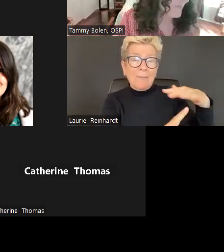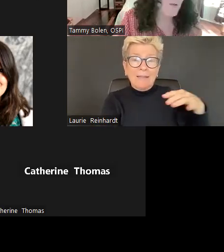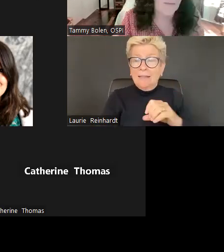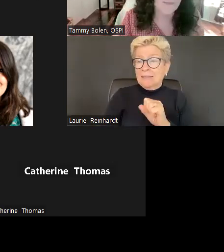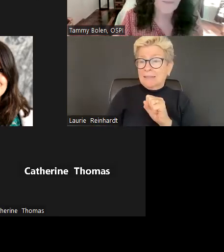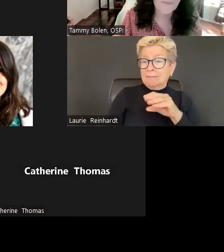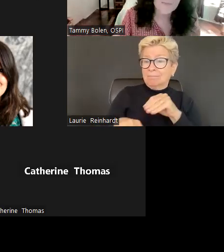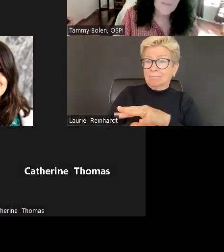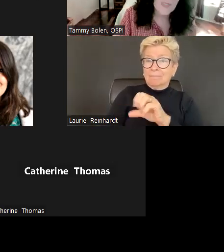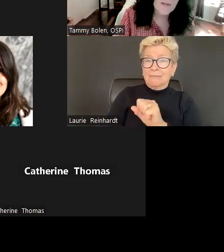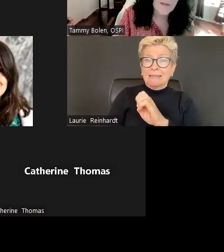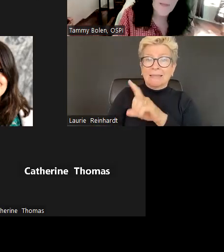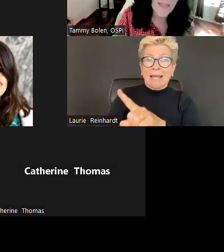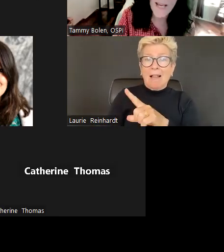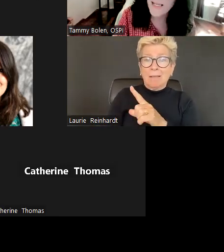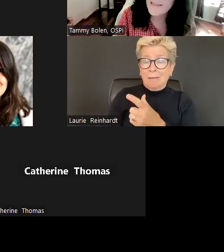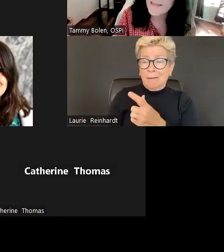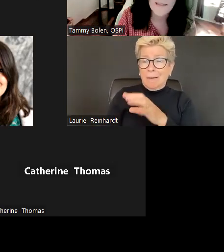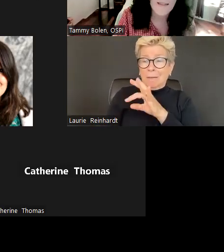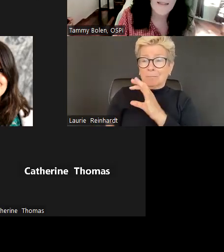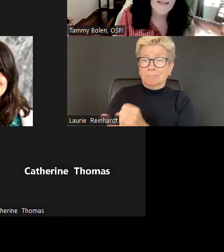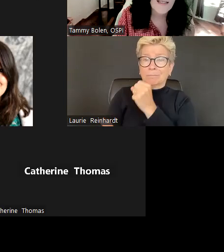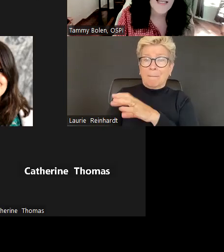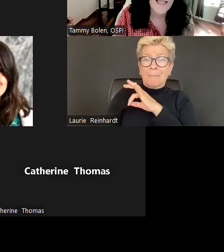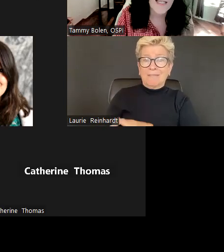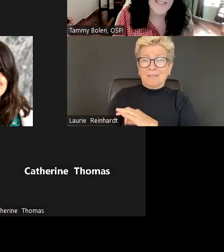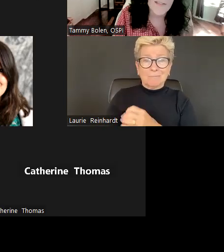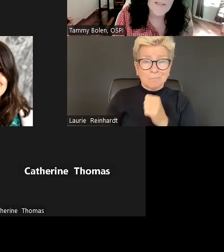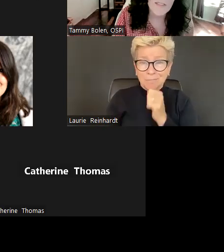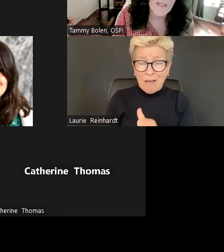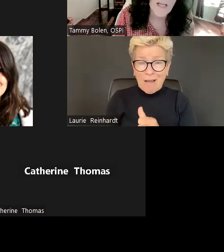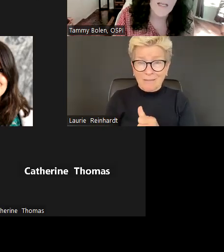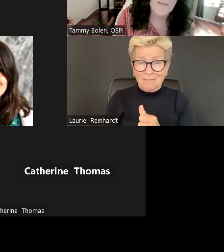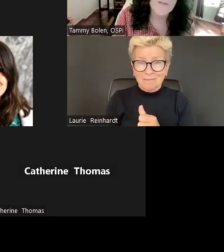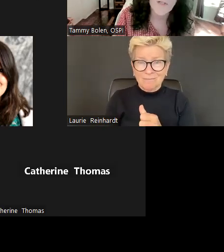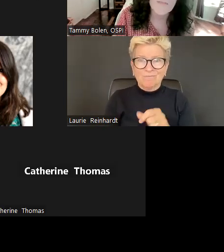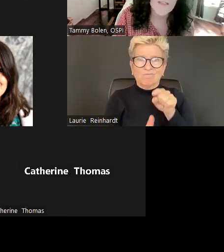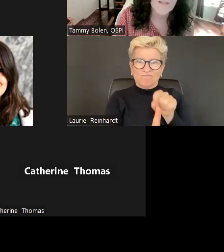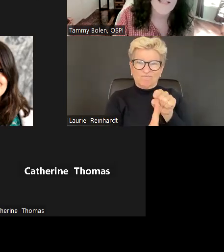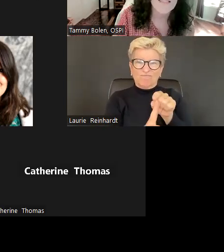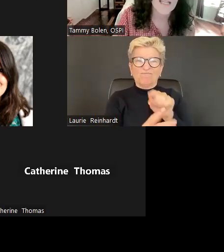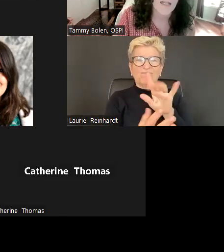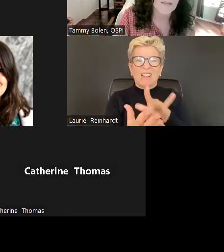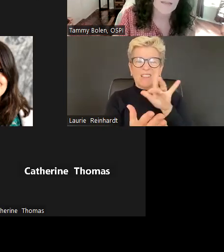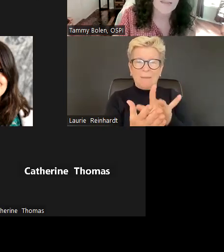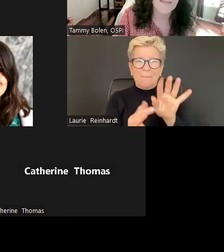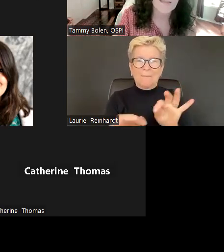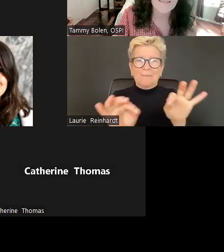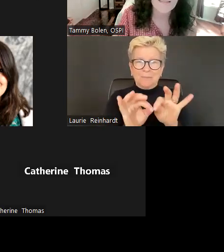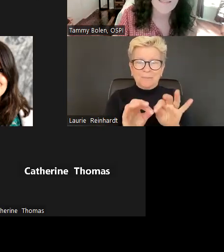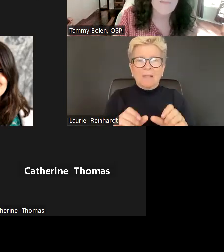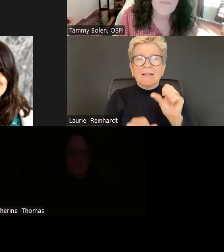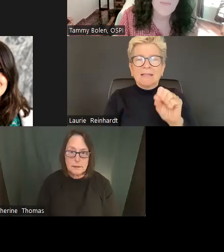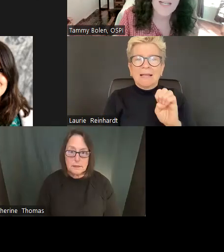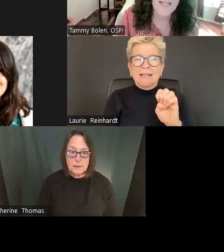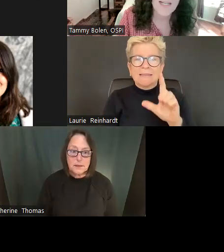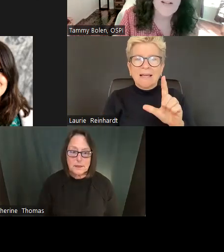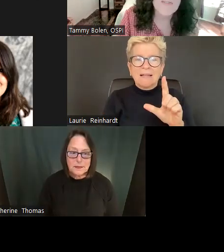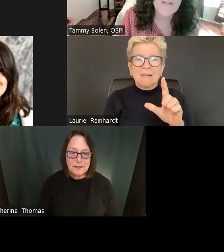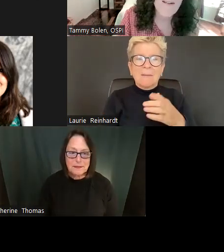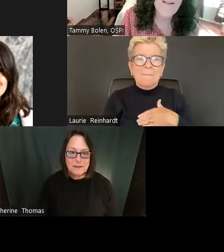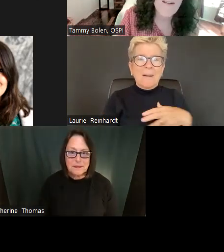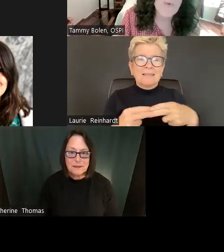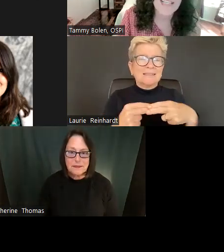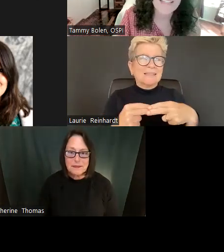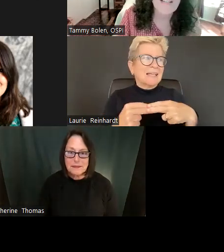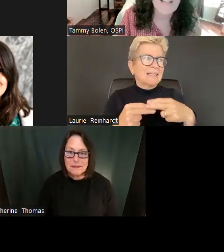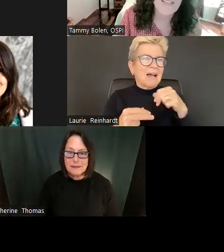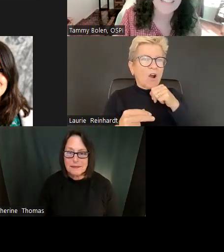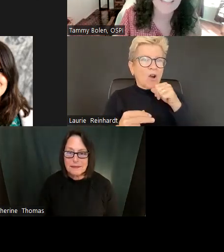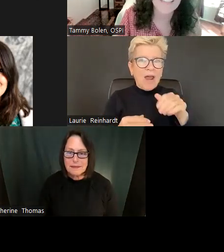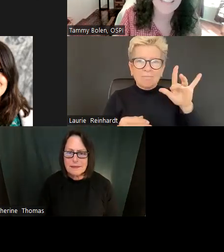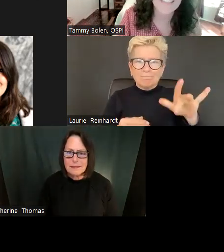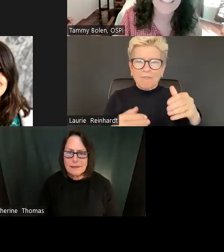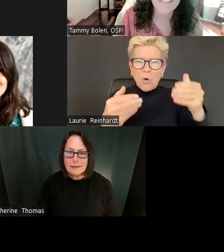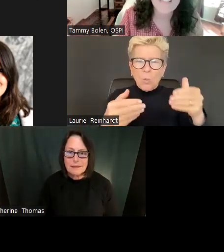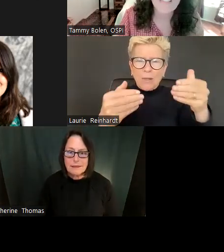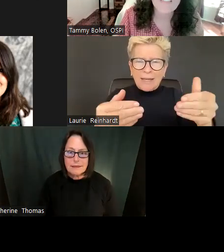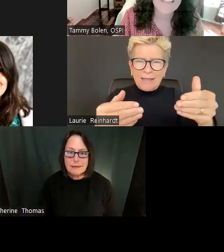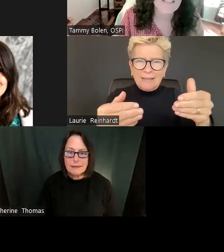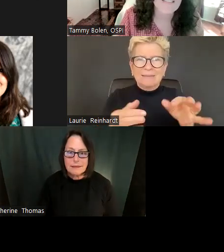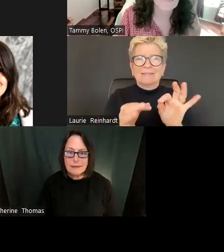And we know. That if students don't feel like they belong, then it's not going to create a school climate.